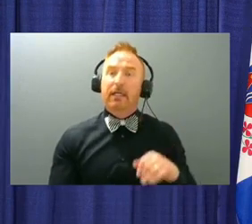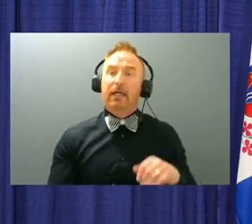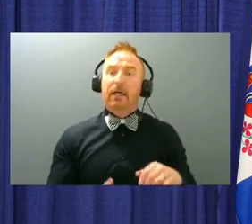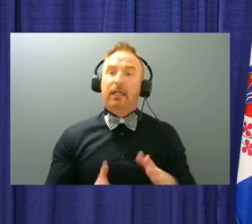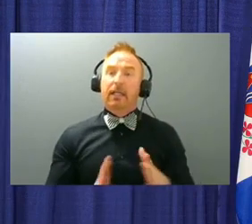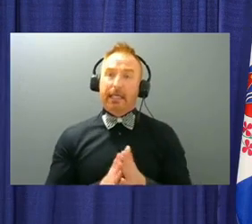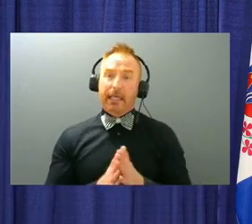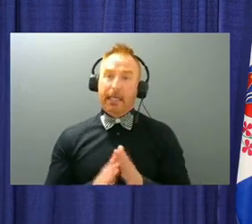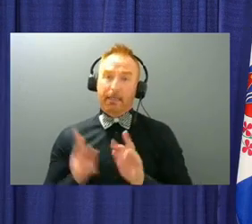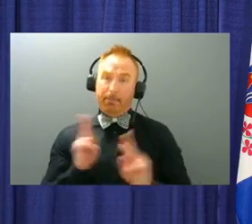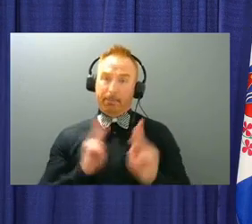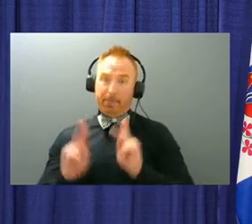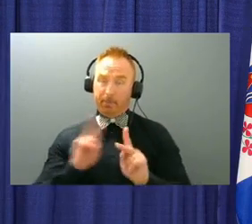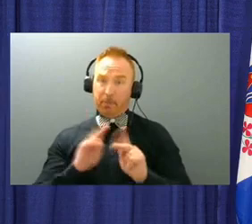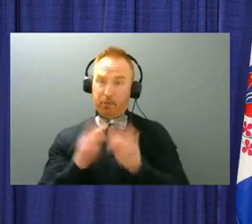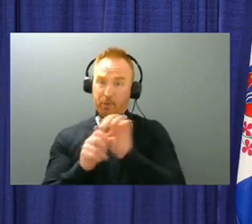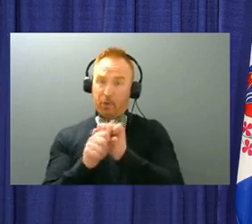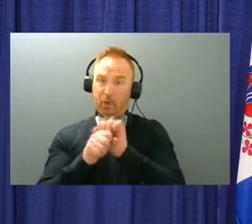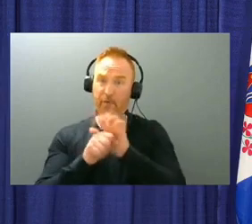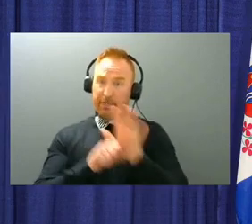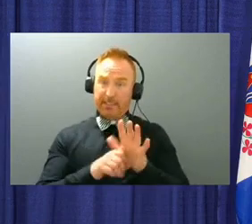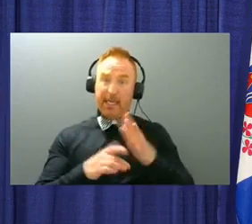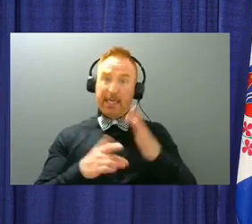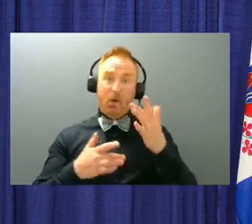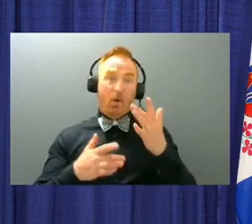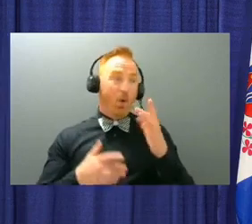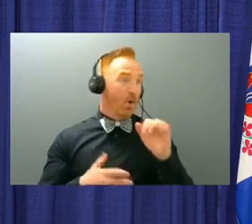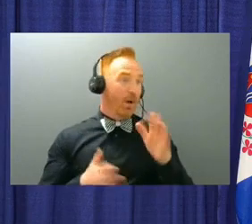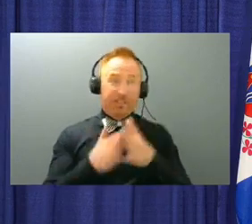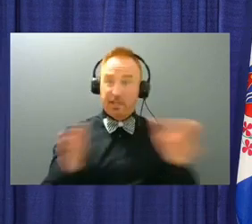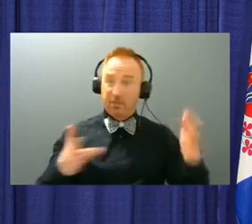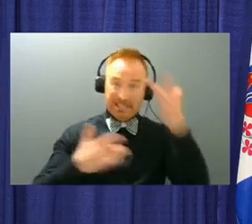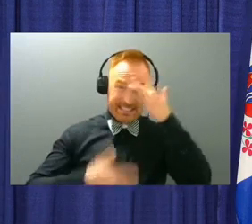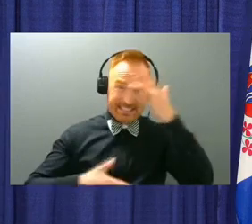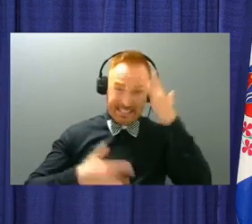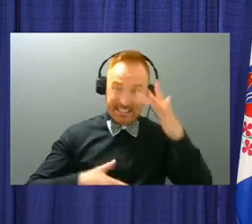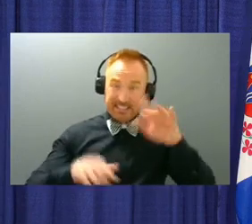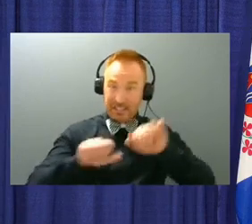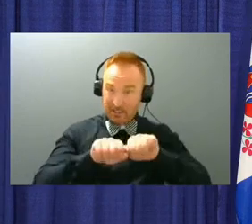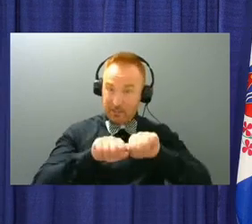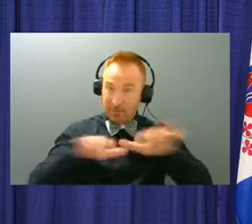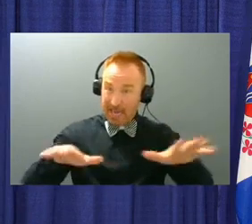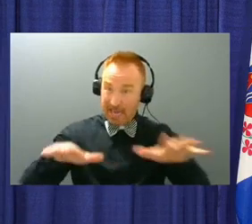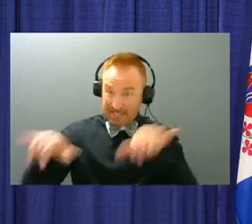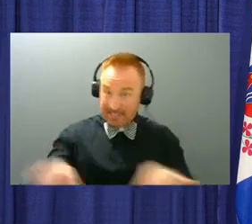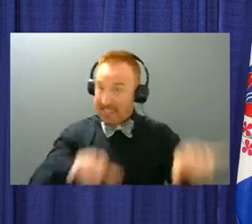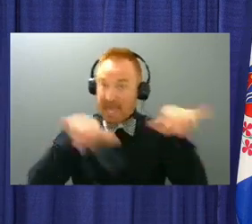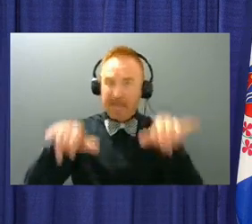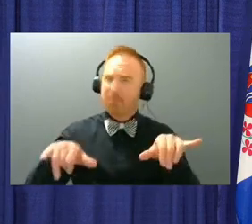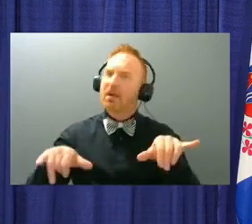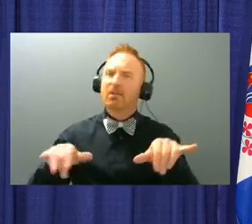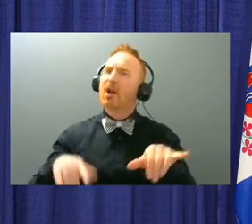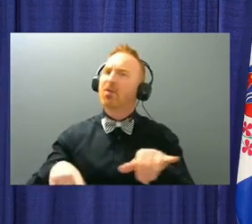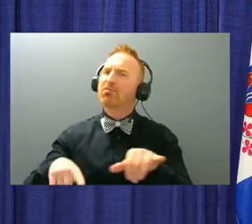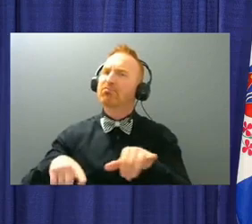know there are differences between how people transmit and spread disease, and that can depend on the setting, the